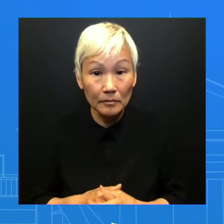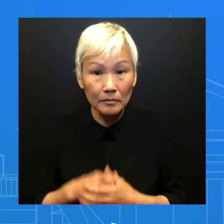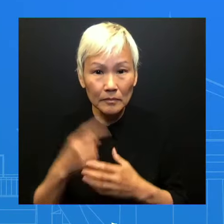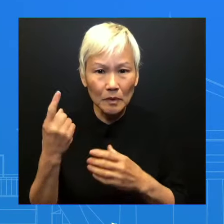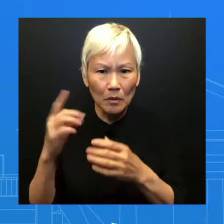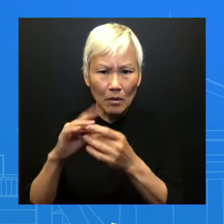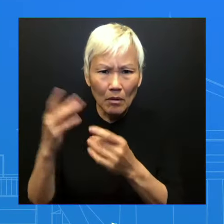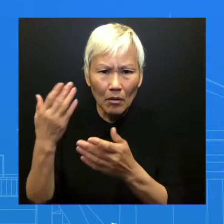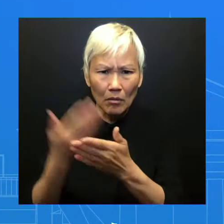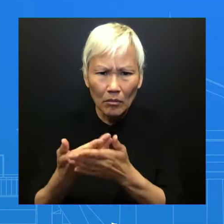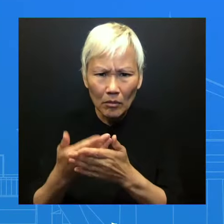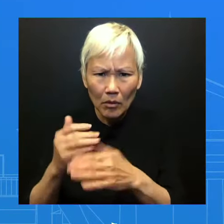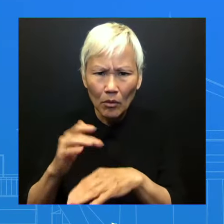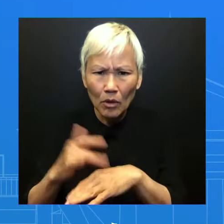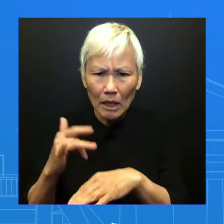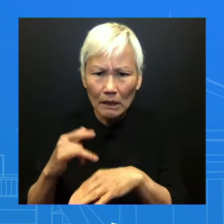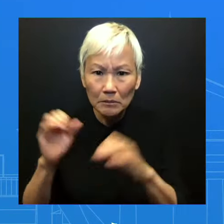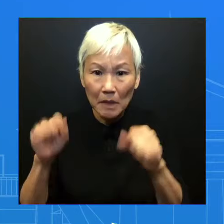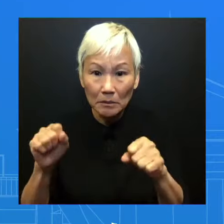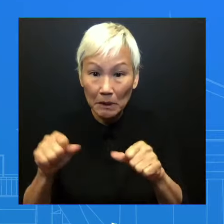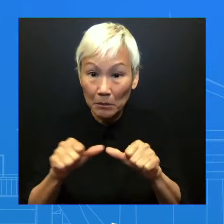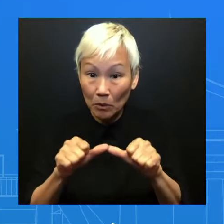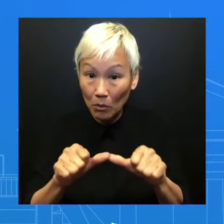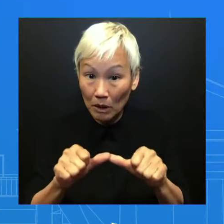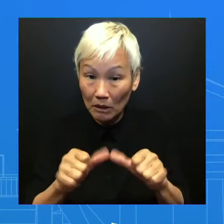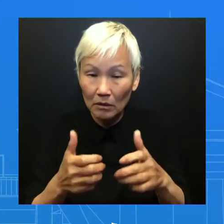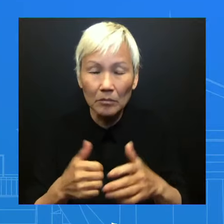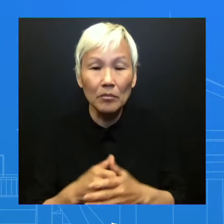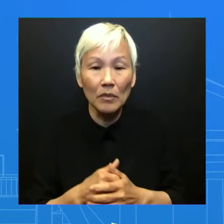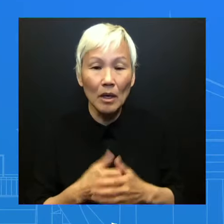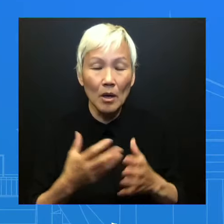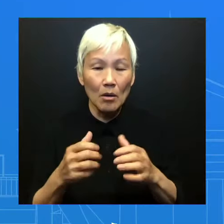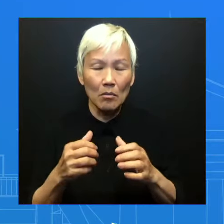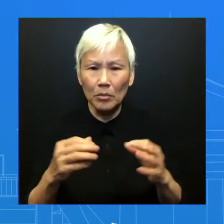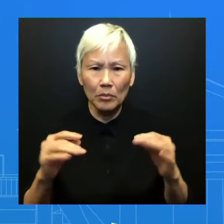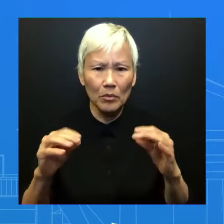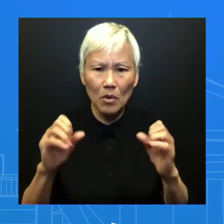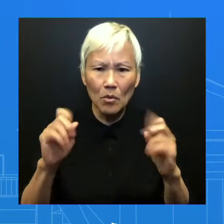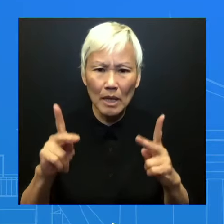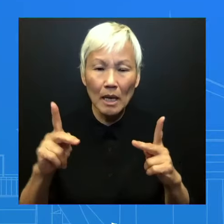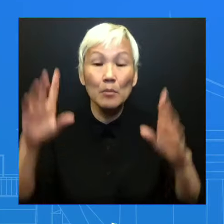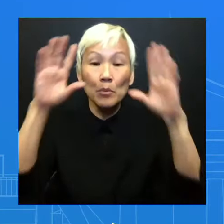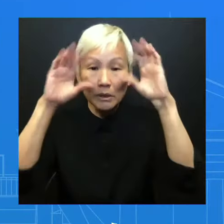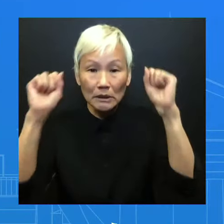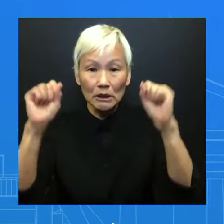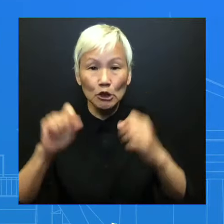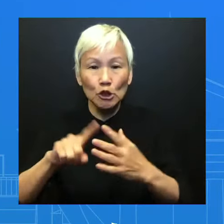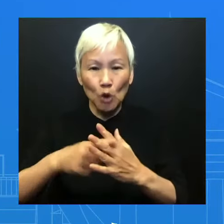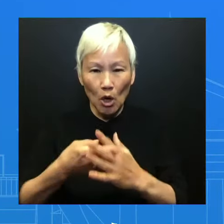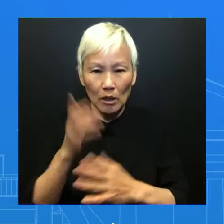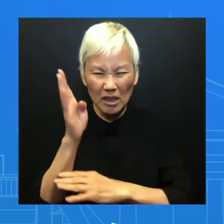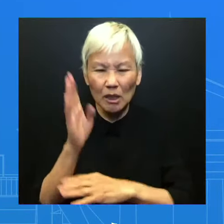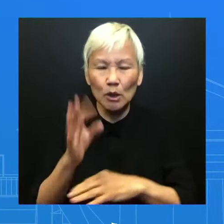Ms. Jean-Pierre: Okay. Okay, well -- Ms. Dalton: Well, the President is going to start speaking in 10 minutes, so -- Ms. Jean-Pierre: Okay Wow, okay. Go ahead, Nadia. The Press: Thank you, Karine.